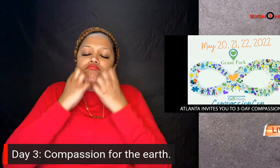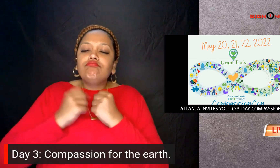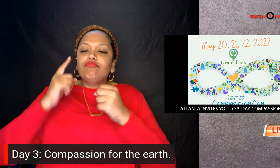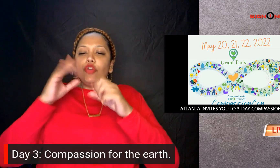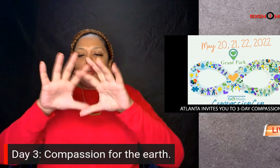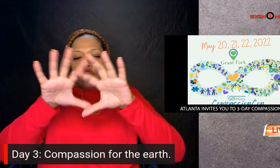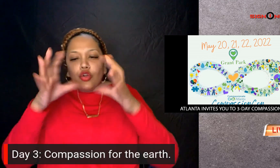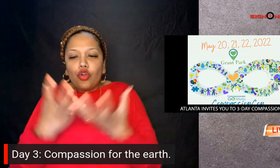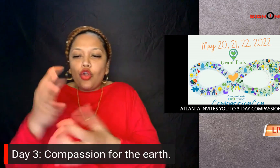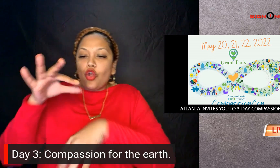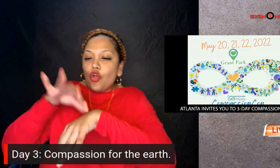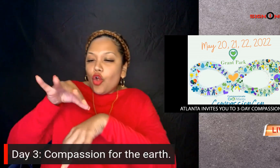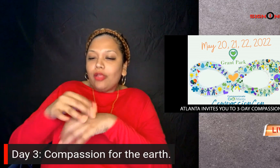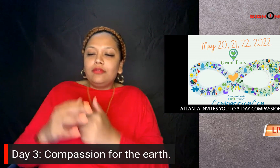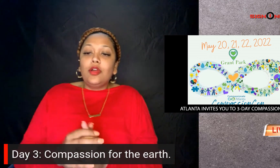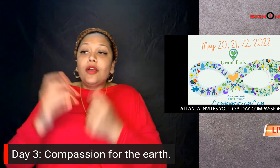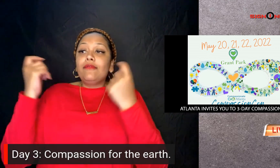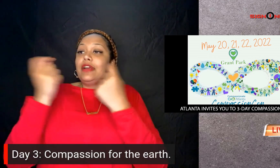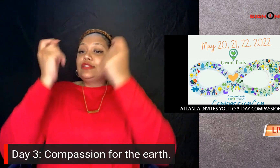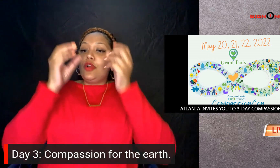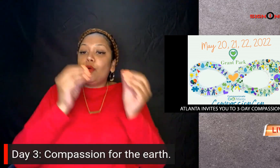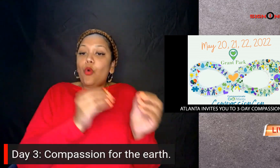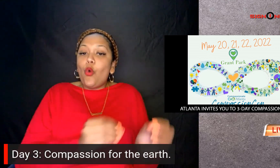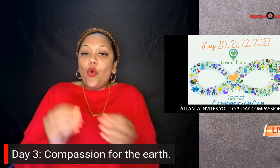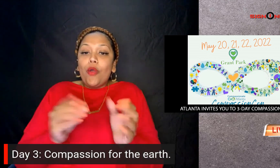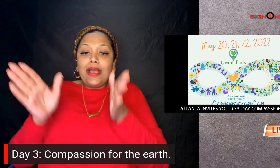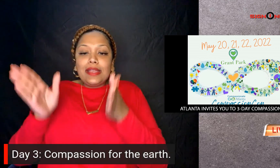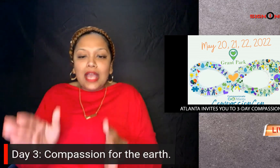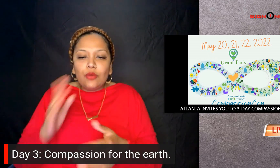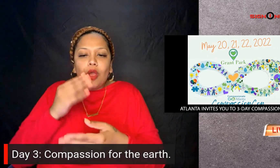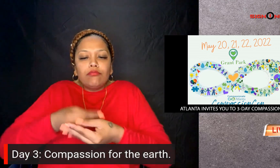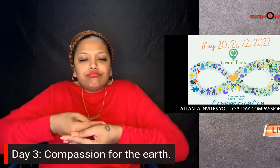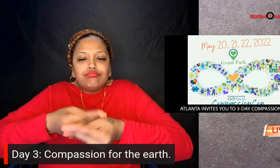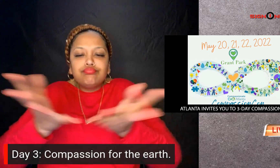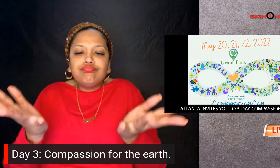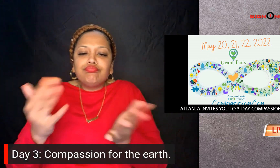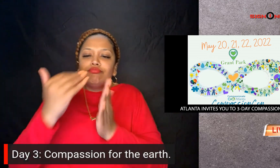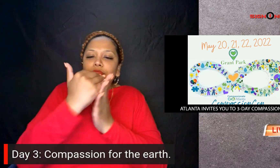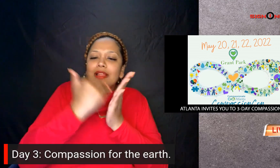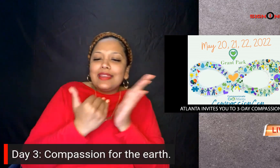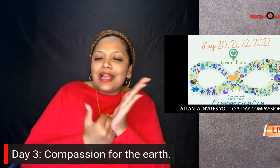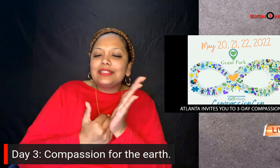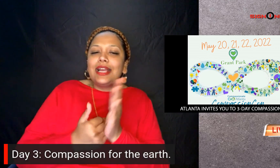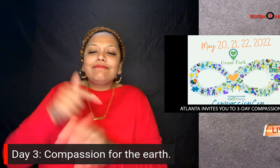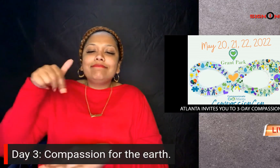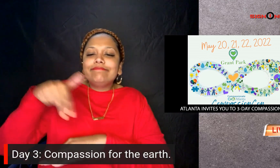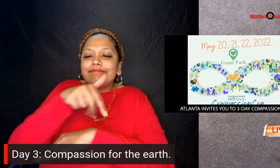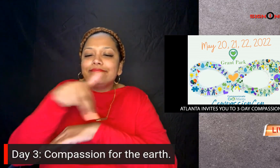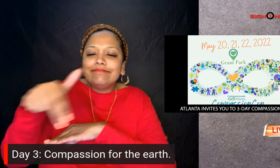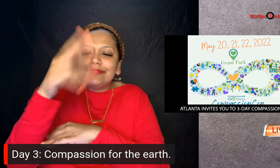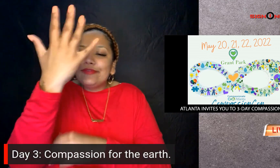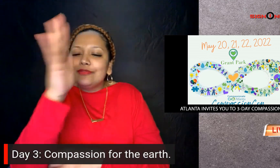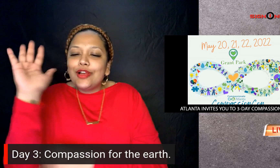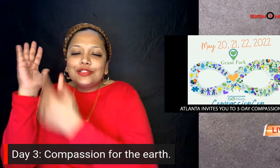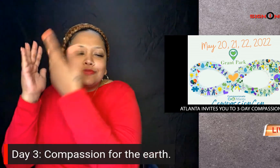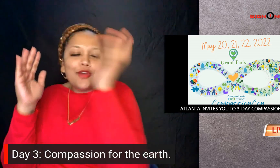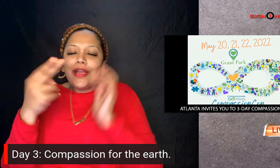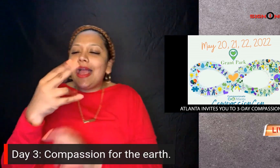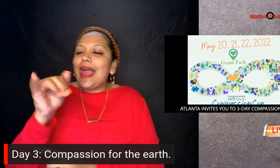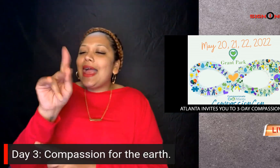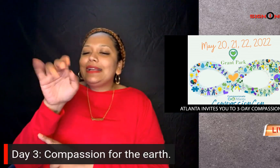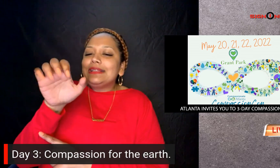for earth festival organizers will hand out a list of hikes parks and nature trails in